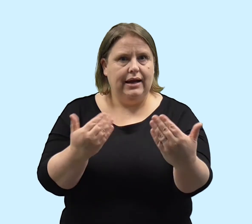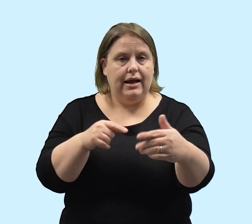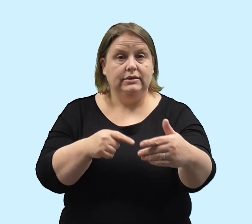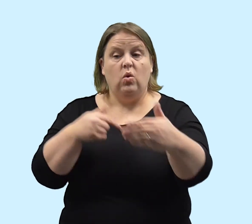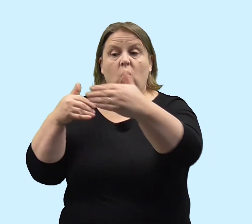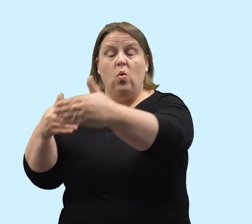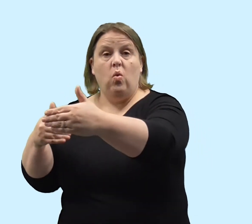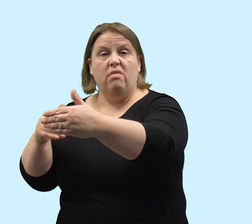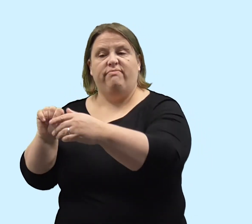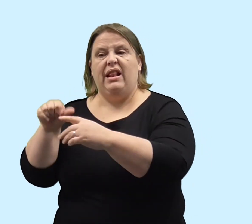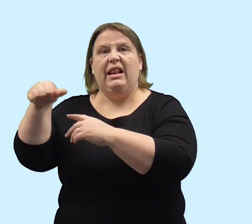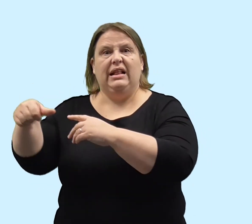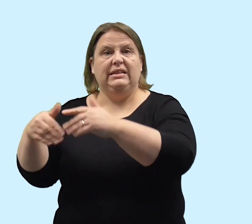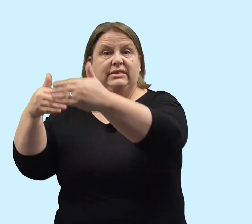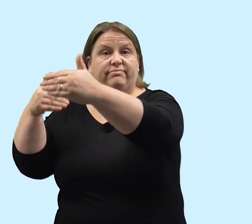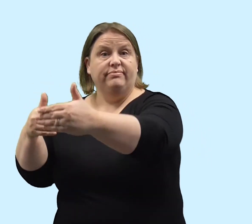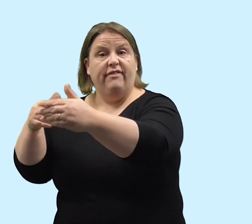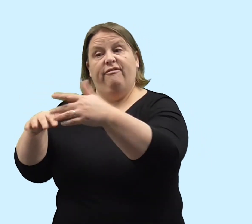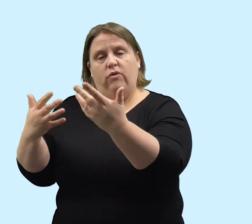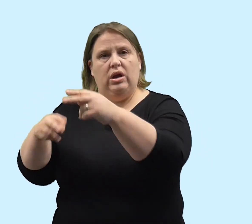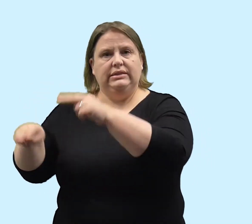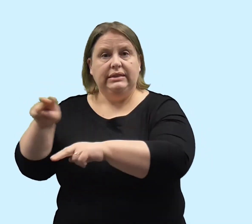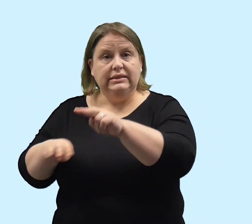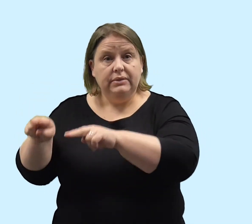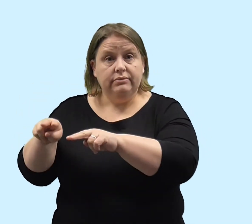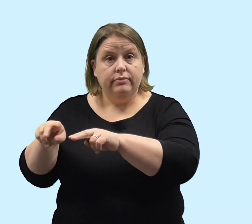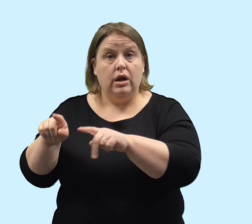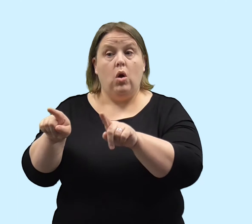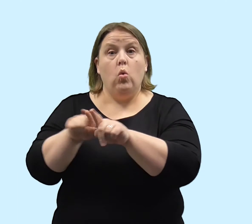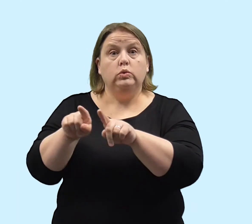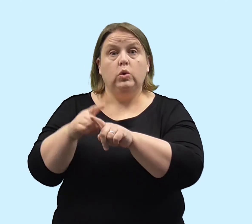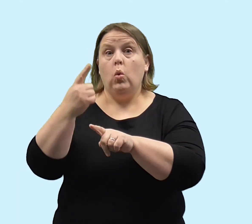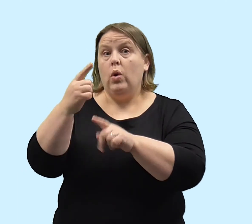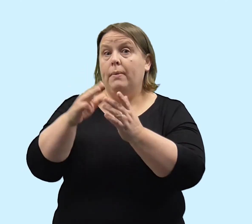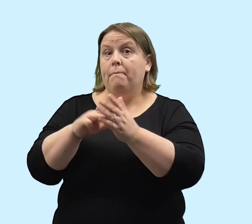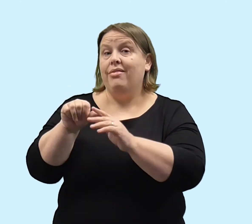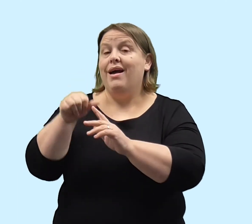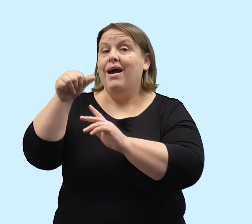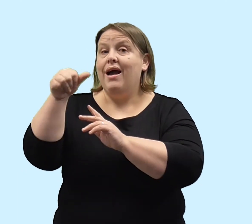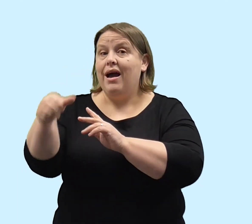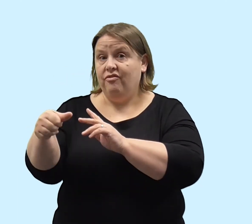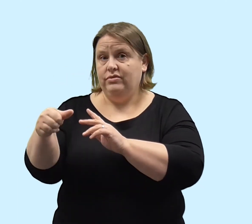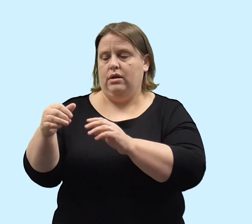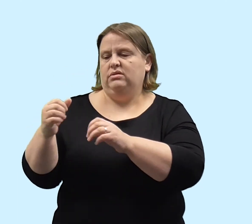and subsequent period of assessment, as well as up until one month following the making